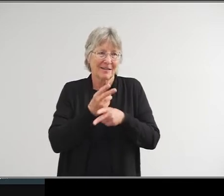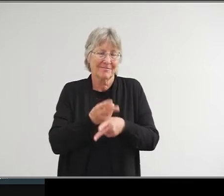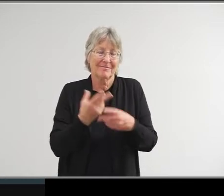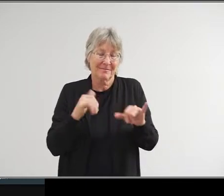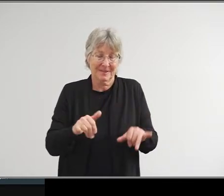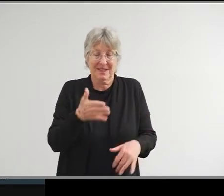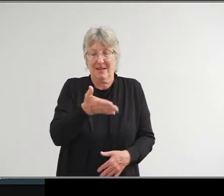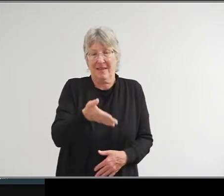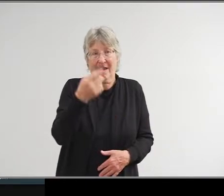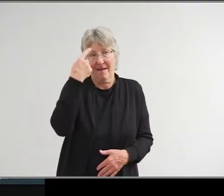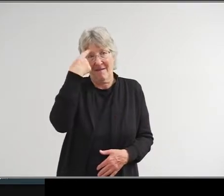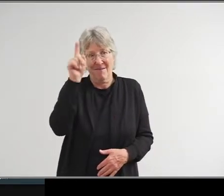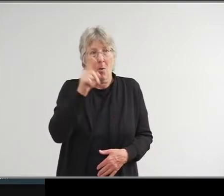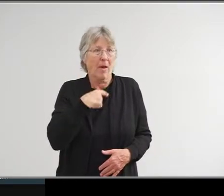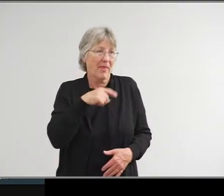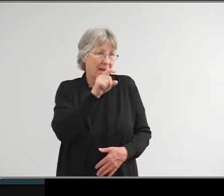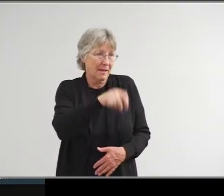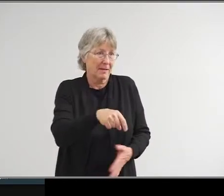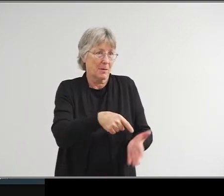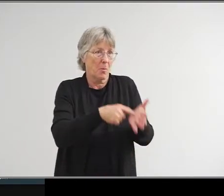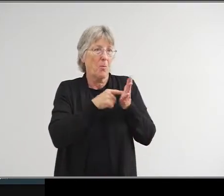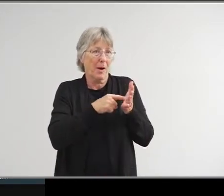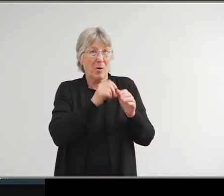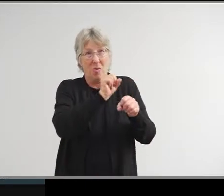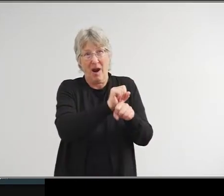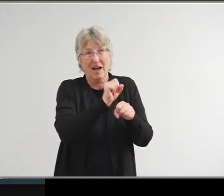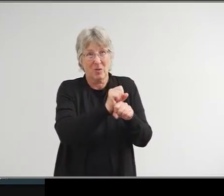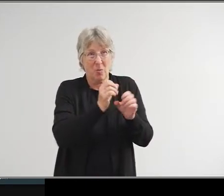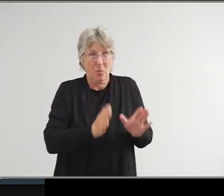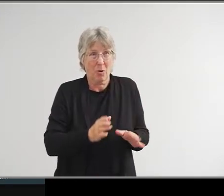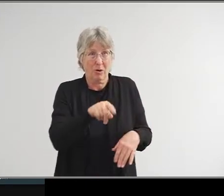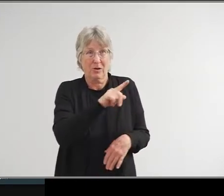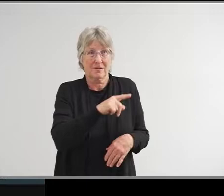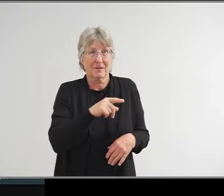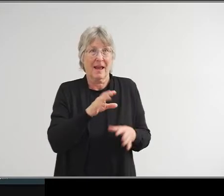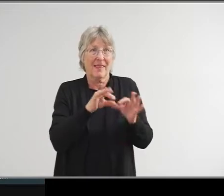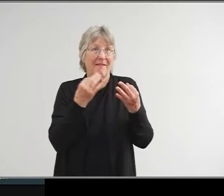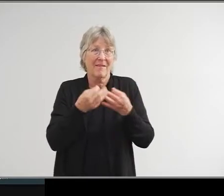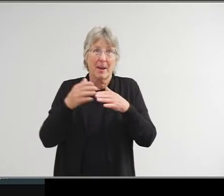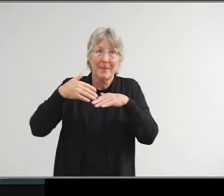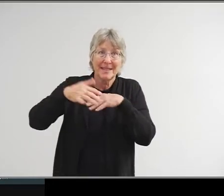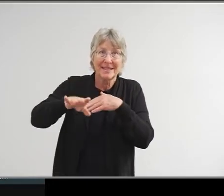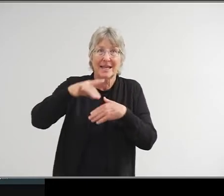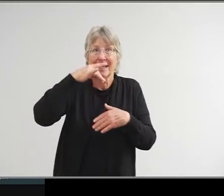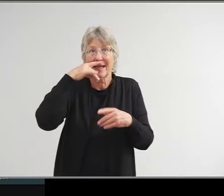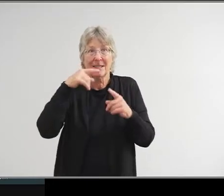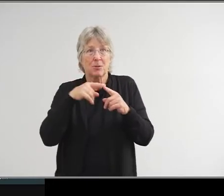for the essential workers and the families that are sending their children to these programs currently.